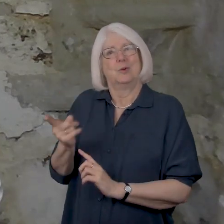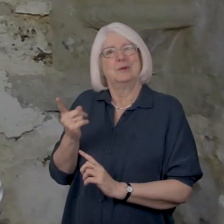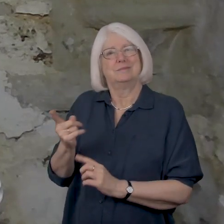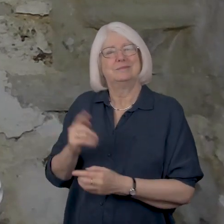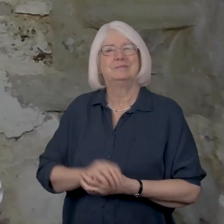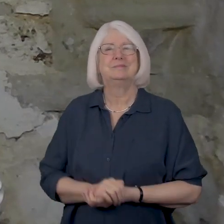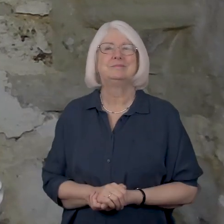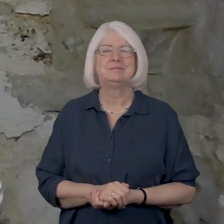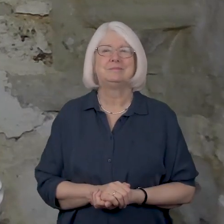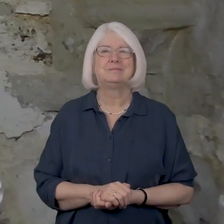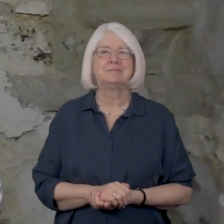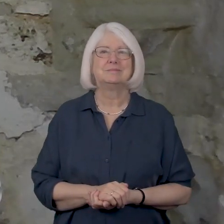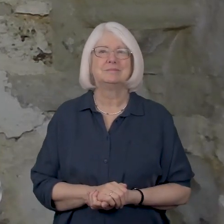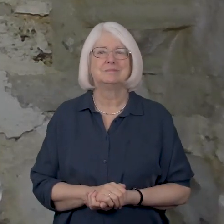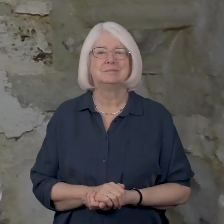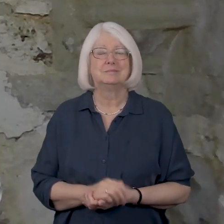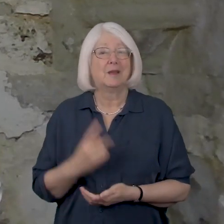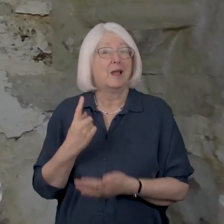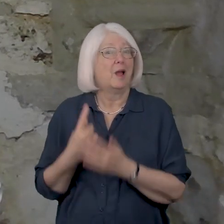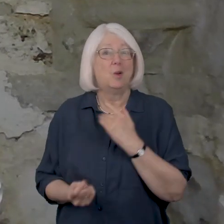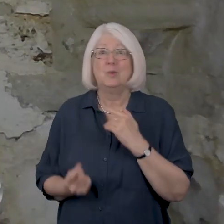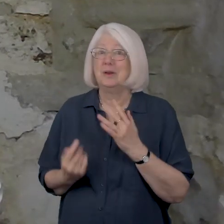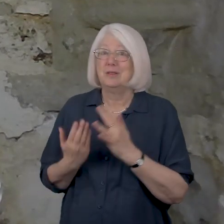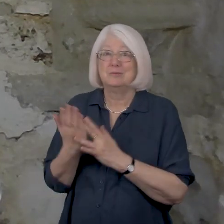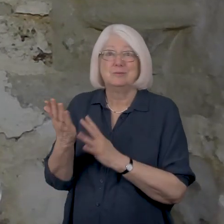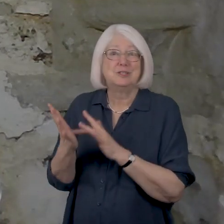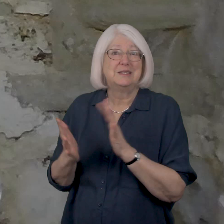is only ever found in Jesus.